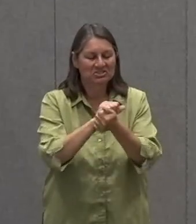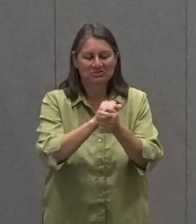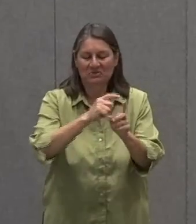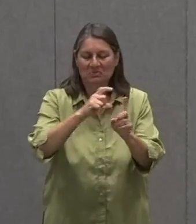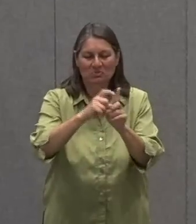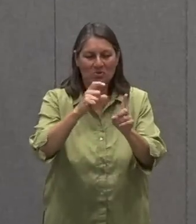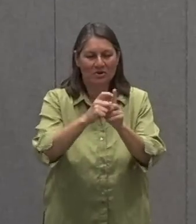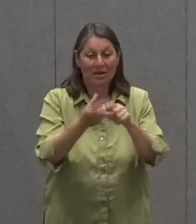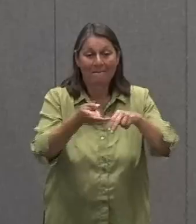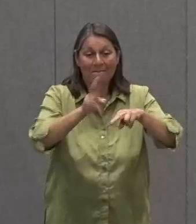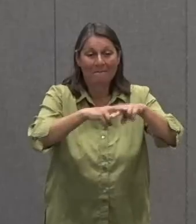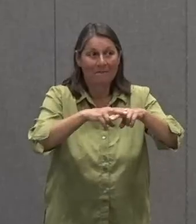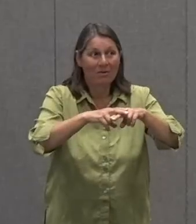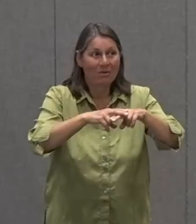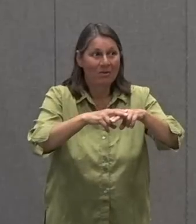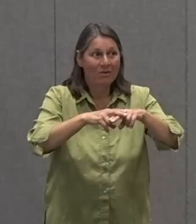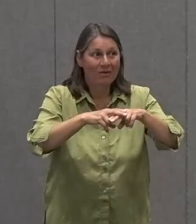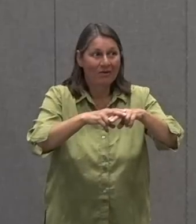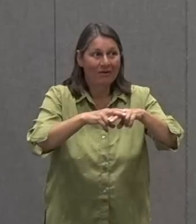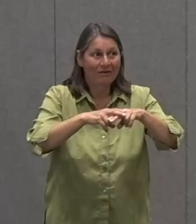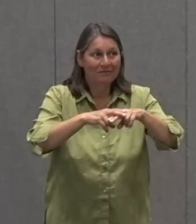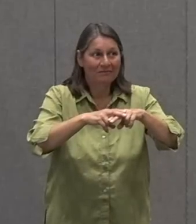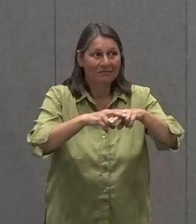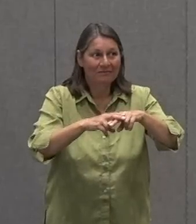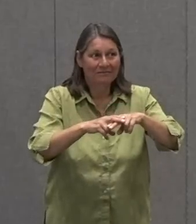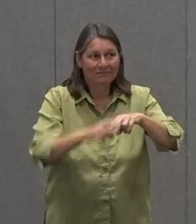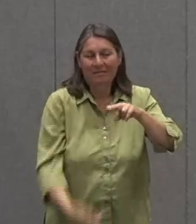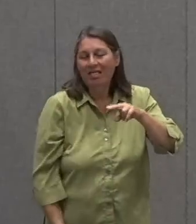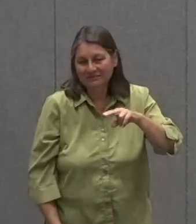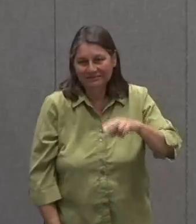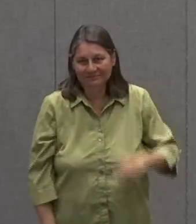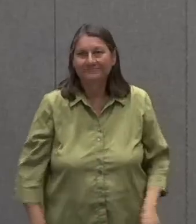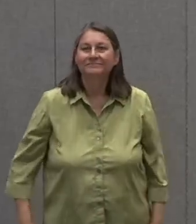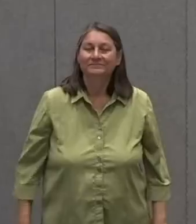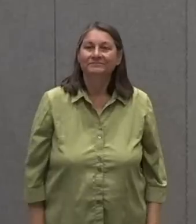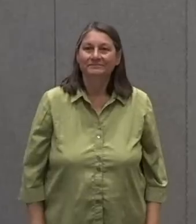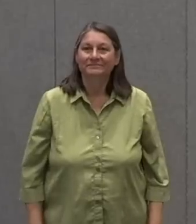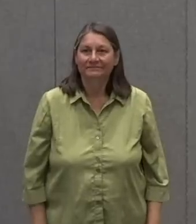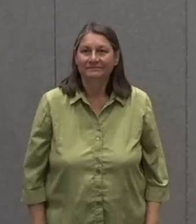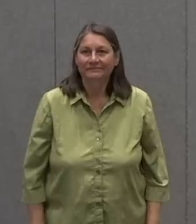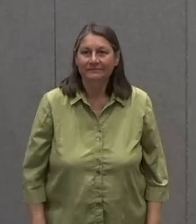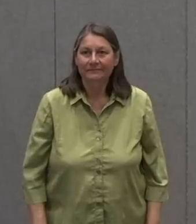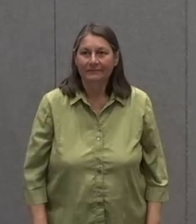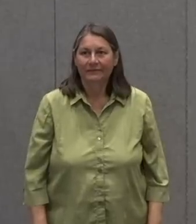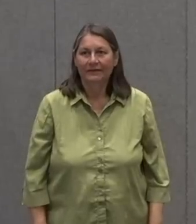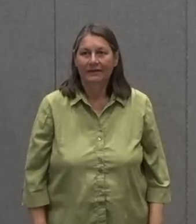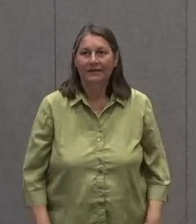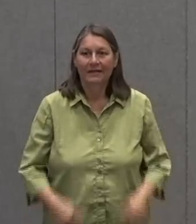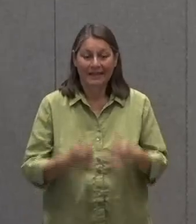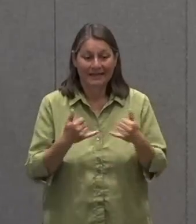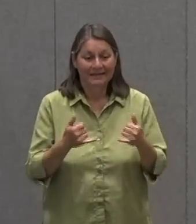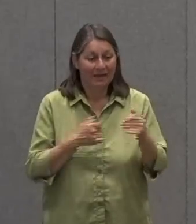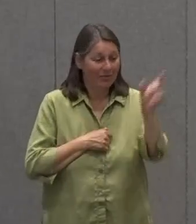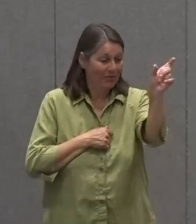Now we're gonna do the more down here, right? So I need to actually make that thousandths bigger, so let's see.